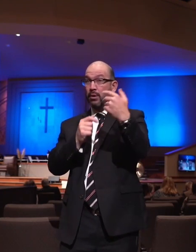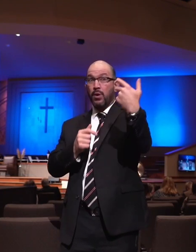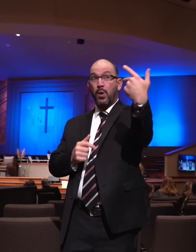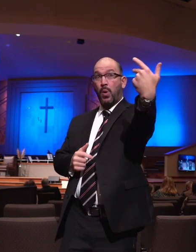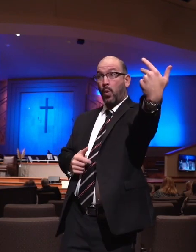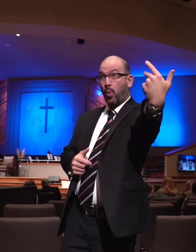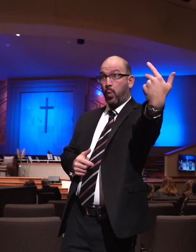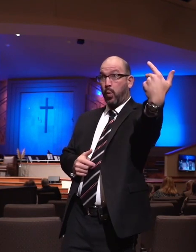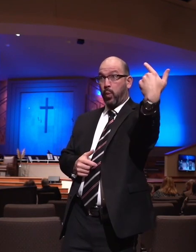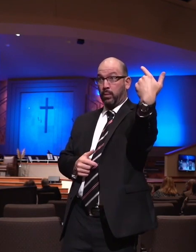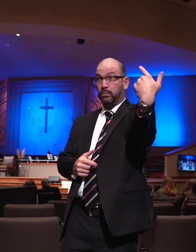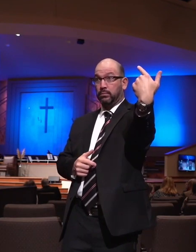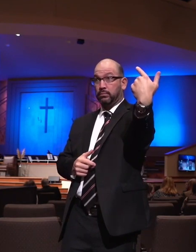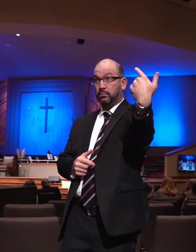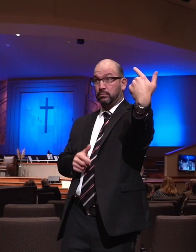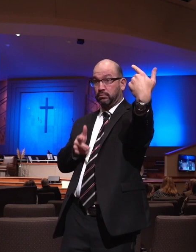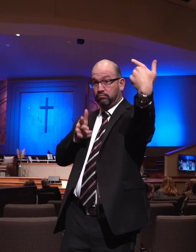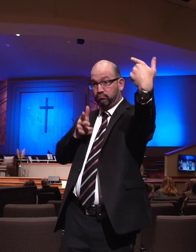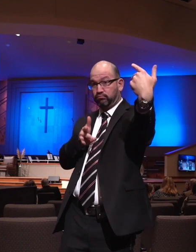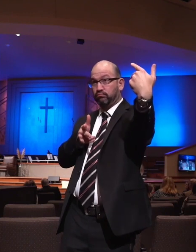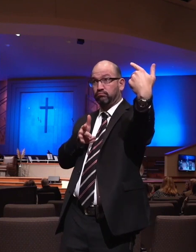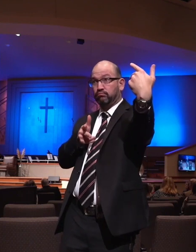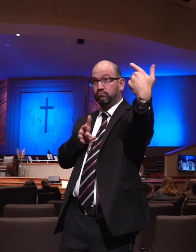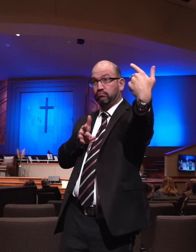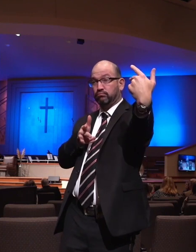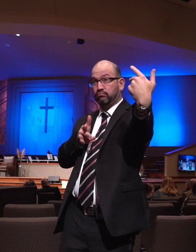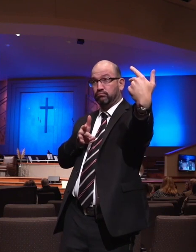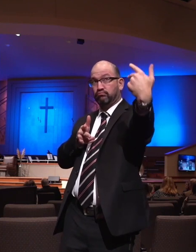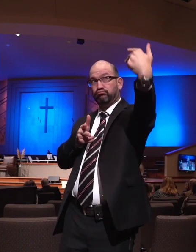Pensacola and it's kind of just resting there